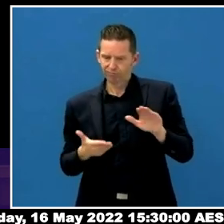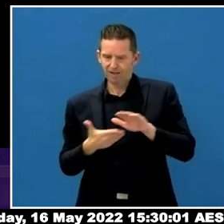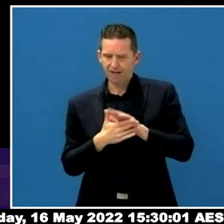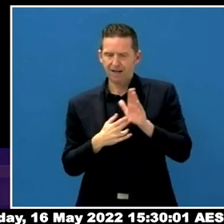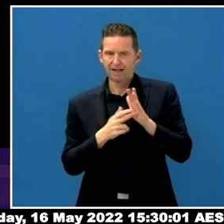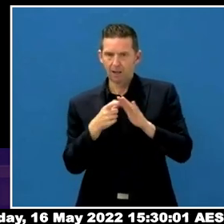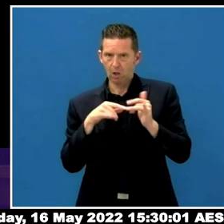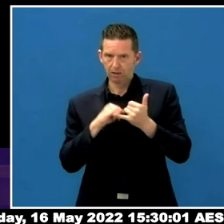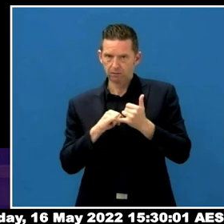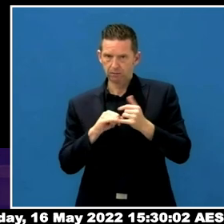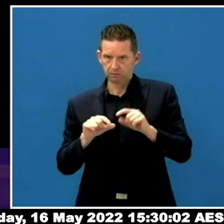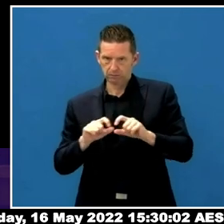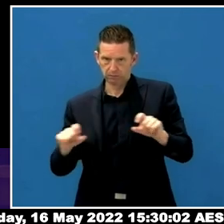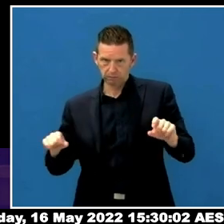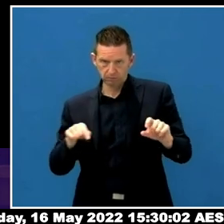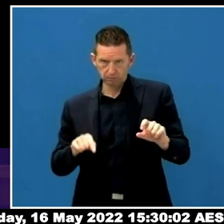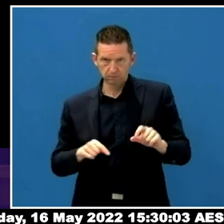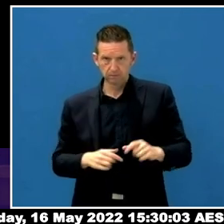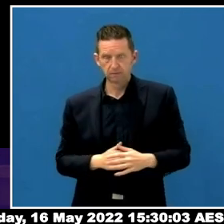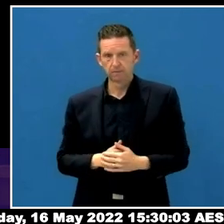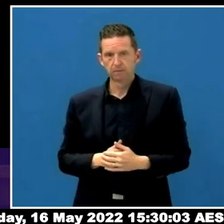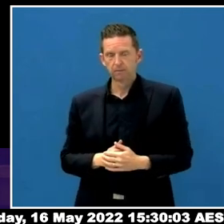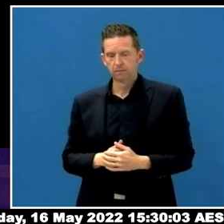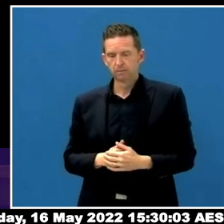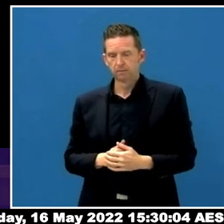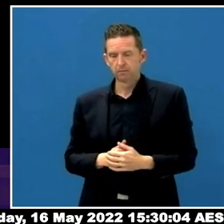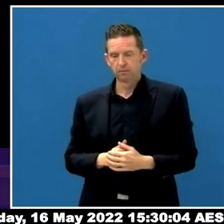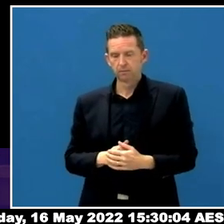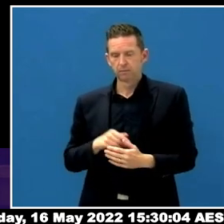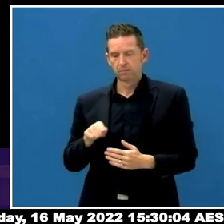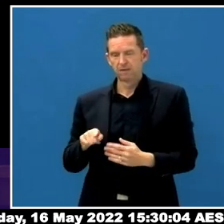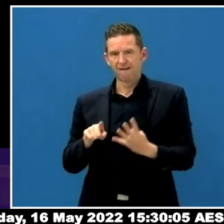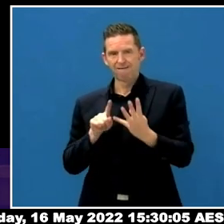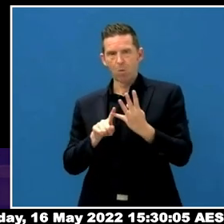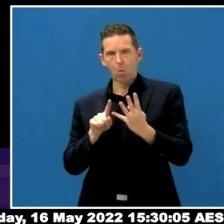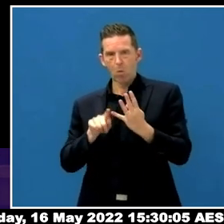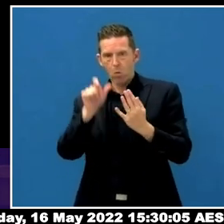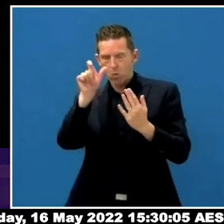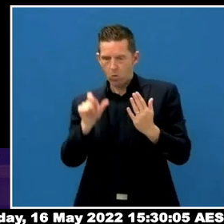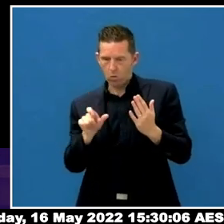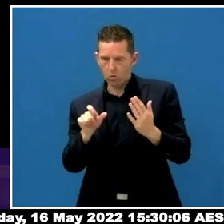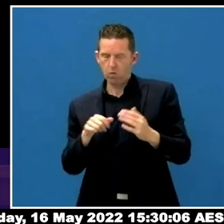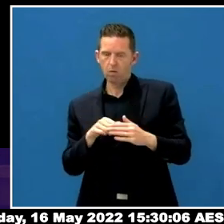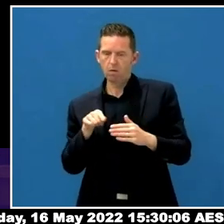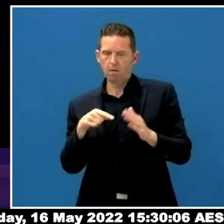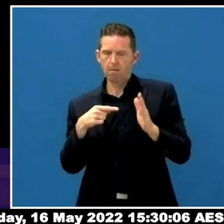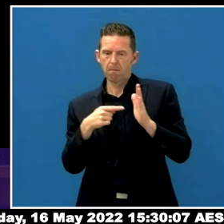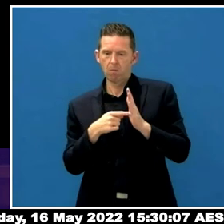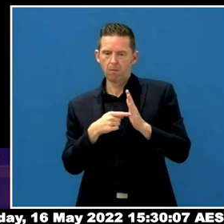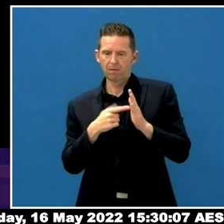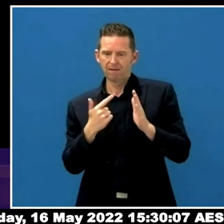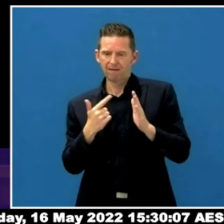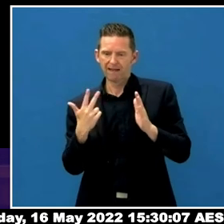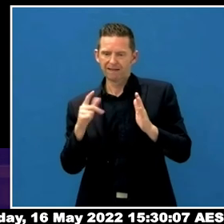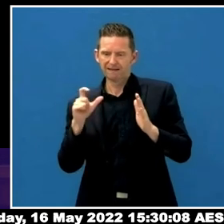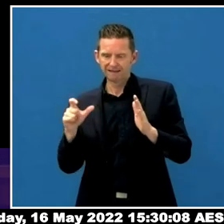it refers to, in the fourth column, 0.78 cents per kilometre and 15 kilometres of travel, to be invoiced to the participant monthly.